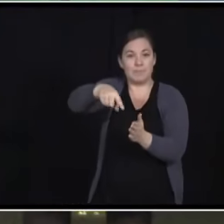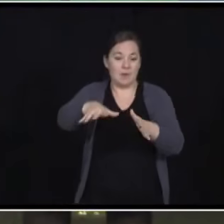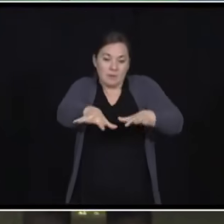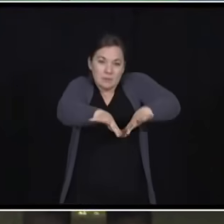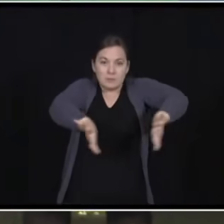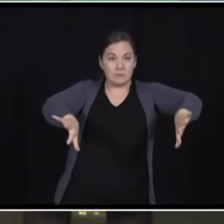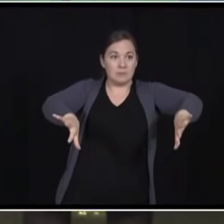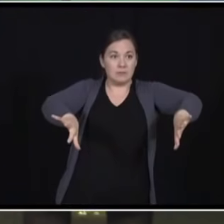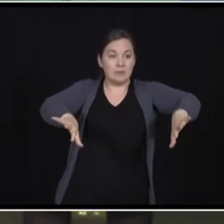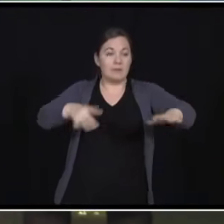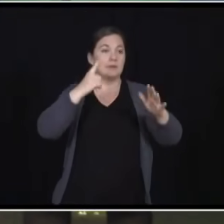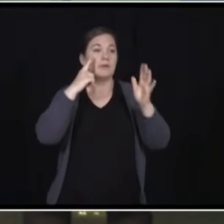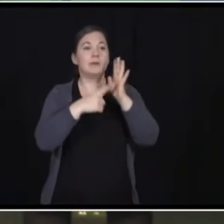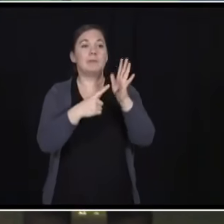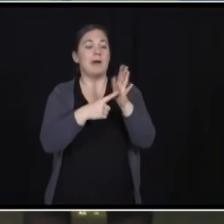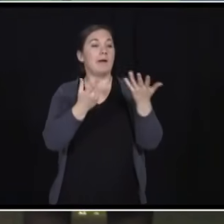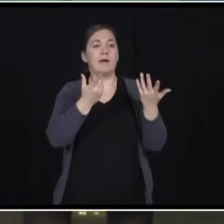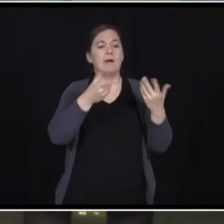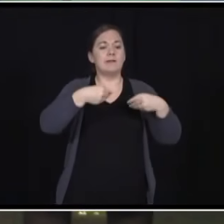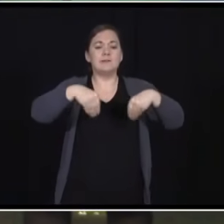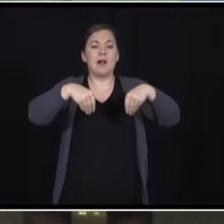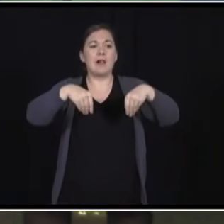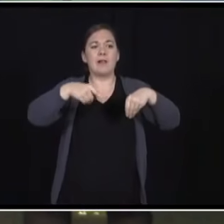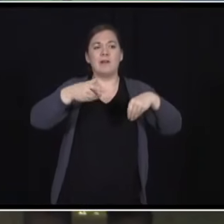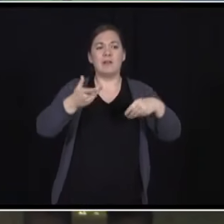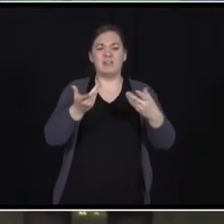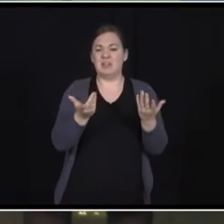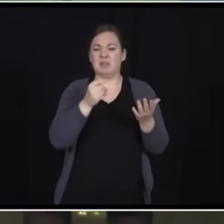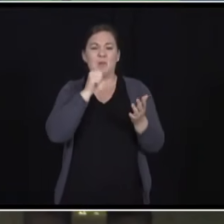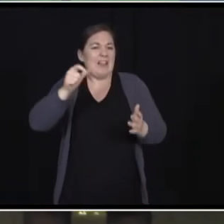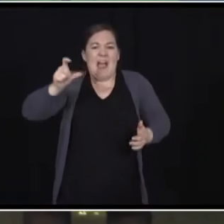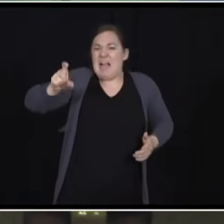selling people things that were not essential